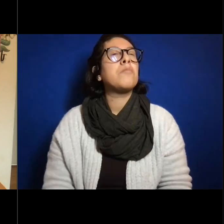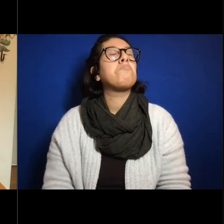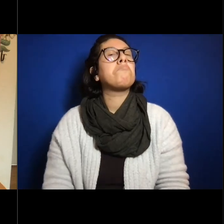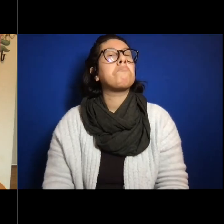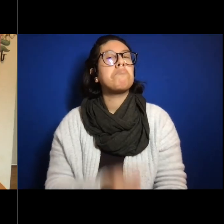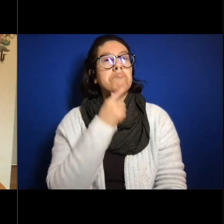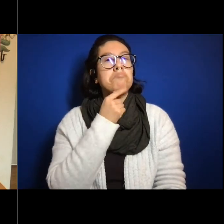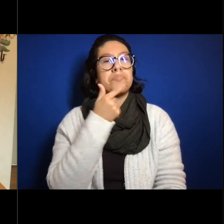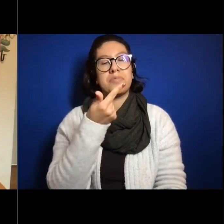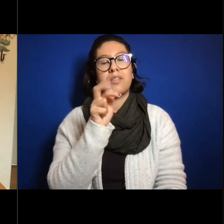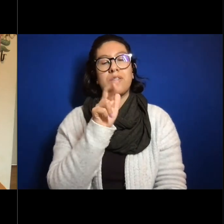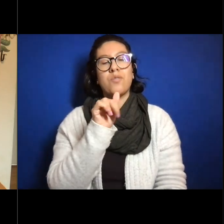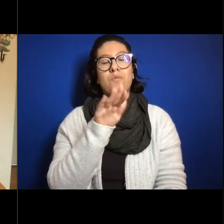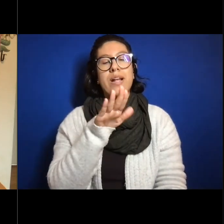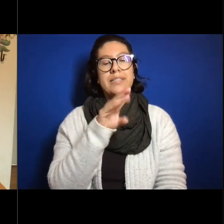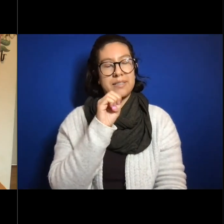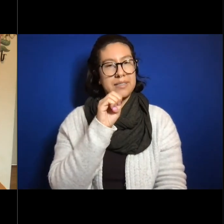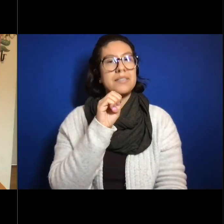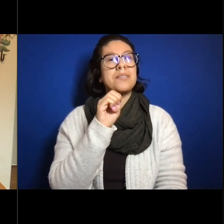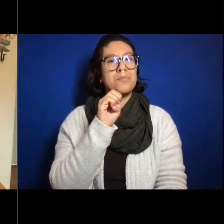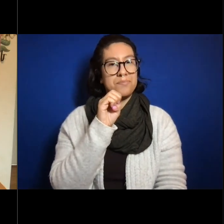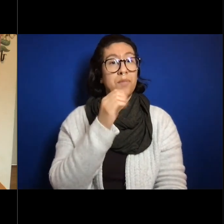Why is the.. Good.